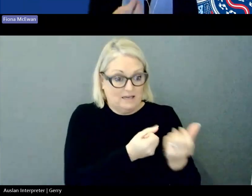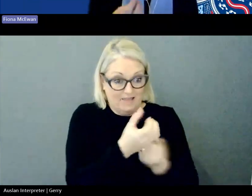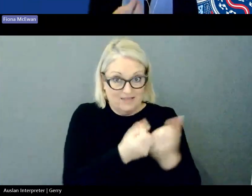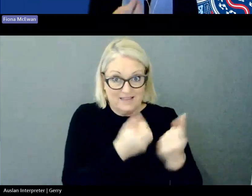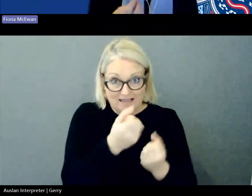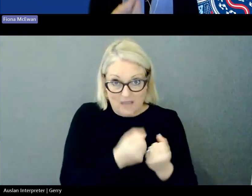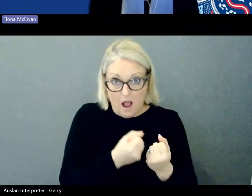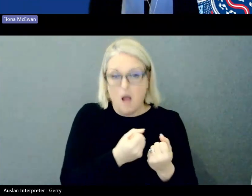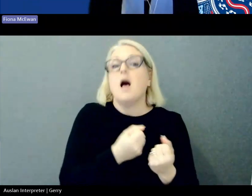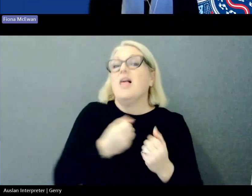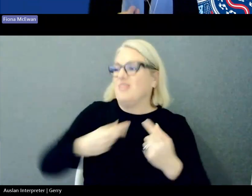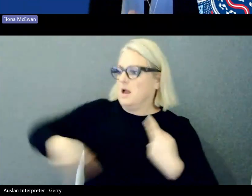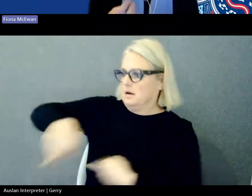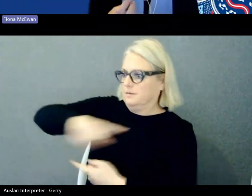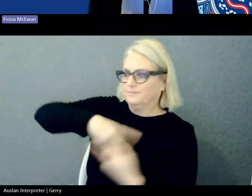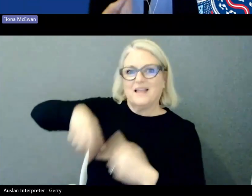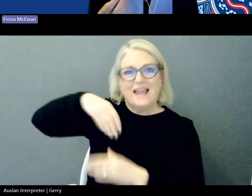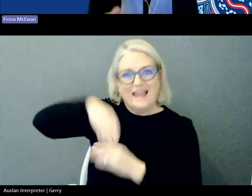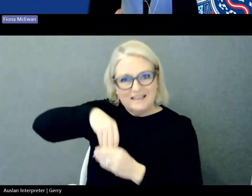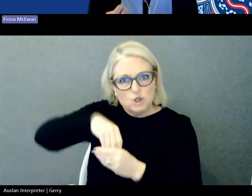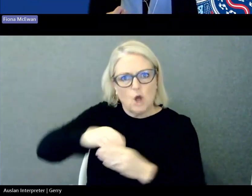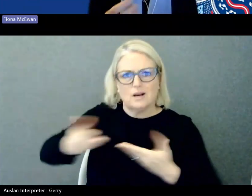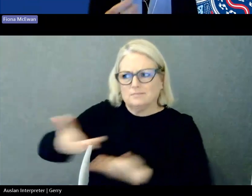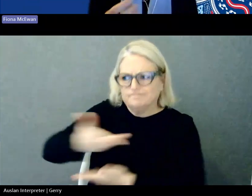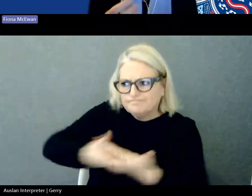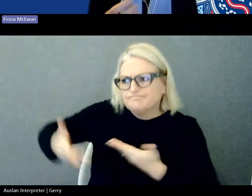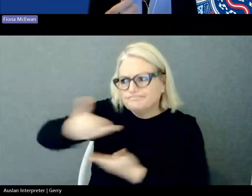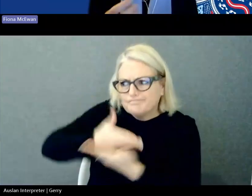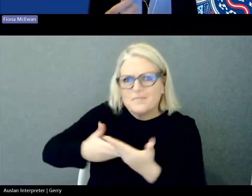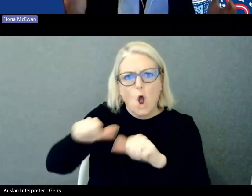and that they can make sense of it and actually come up with their own ideas of which are multiple,